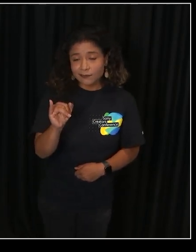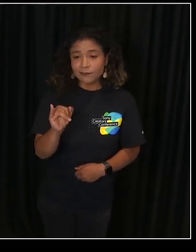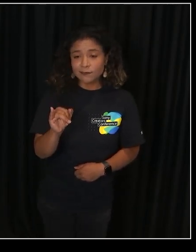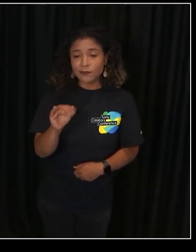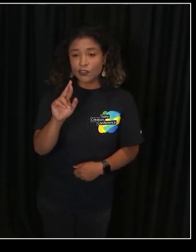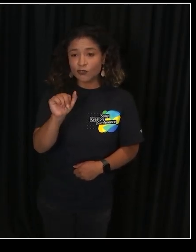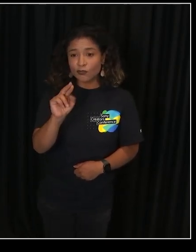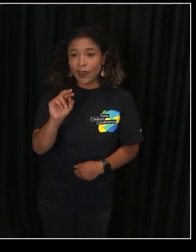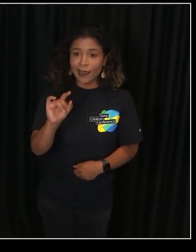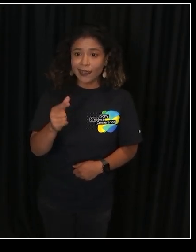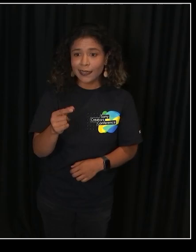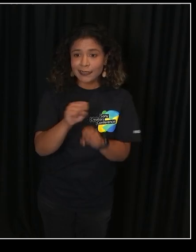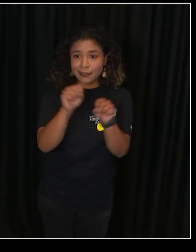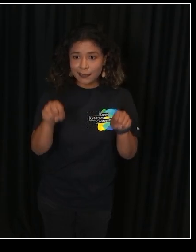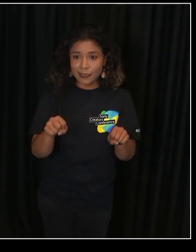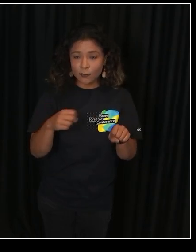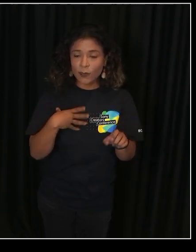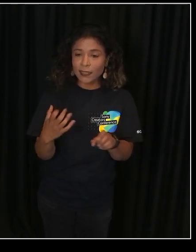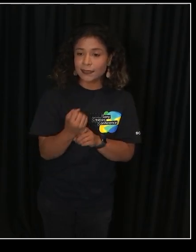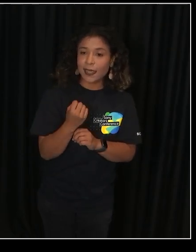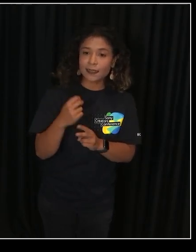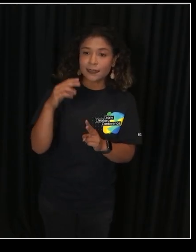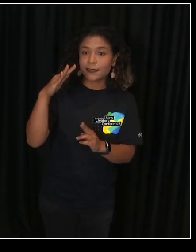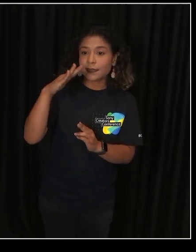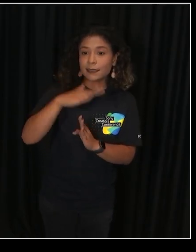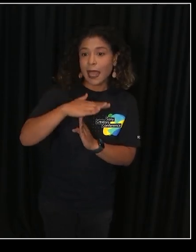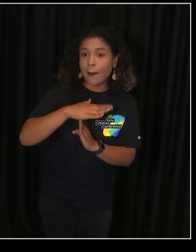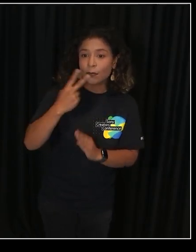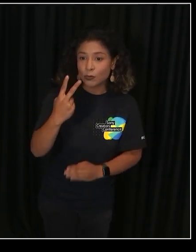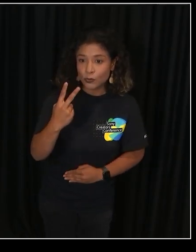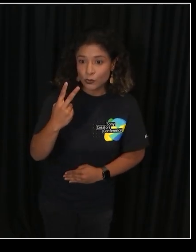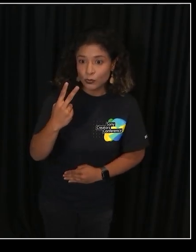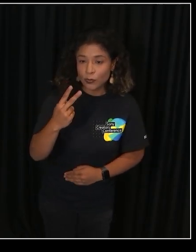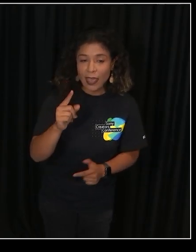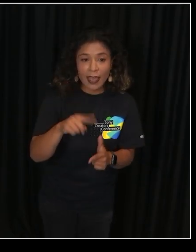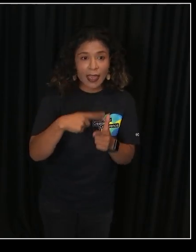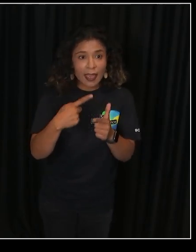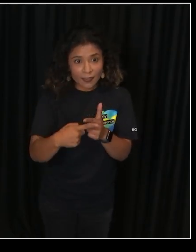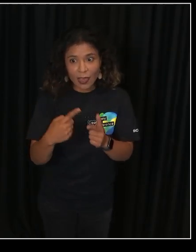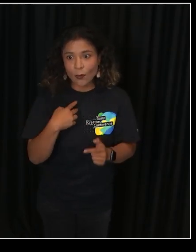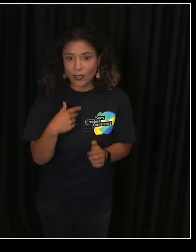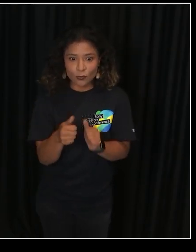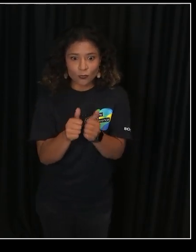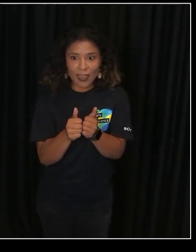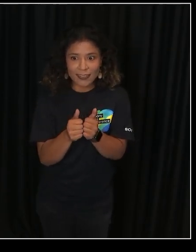and then we'd have the test drivers at Polyphony race against those, and they would give us feedback about